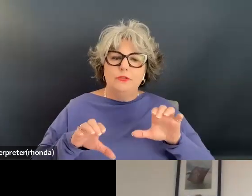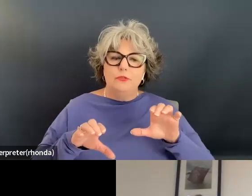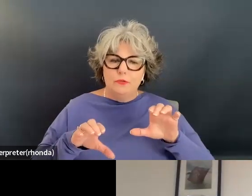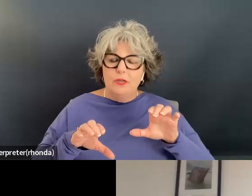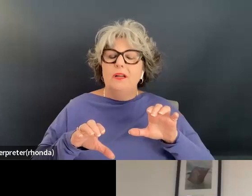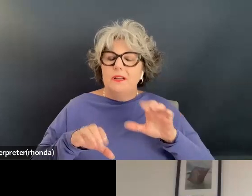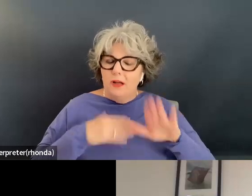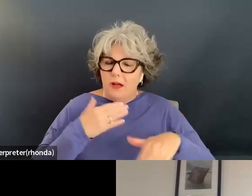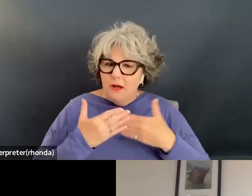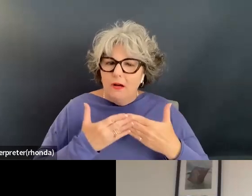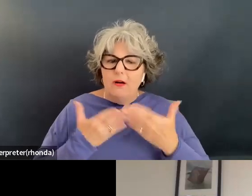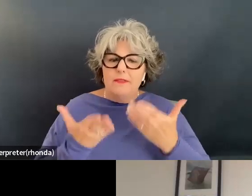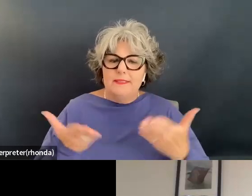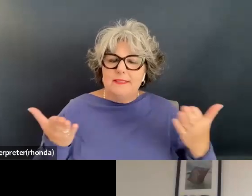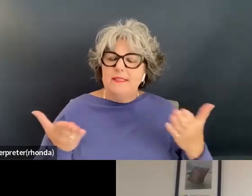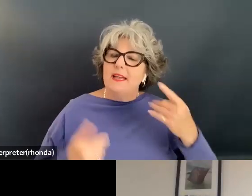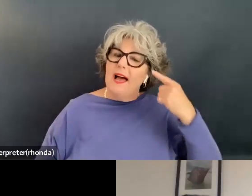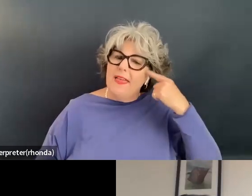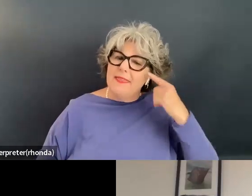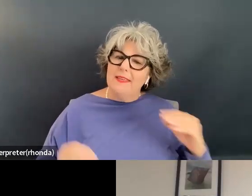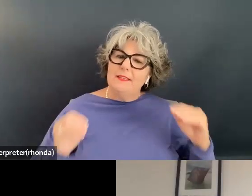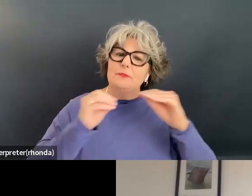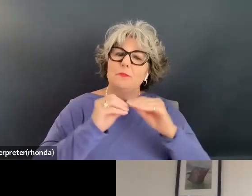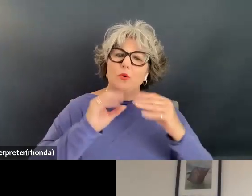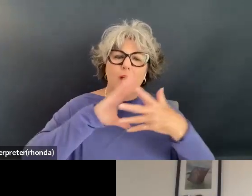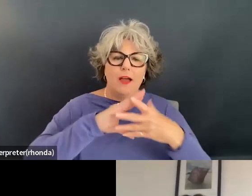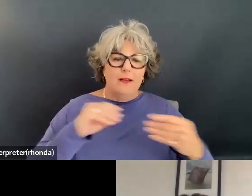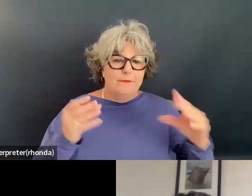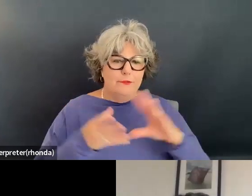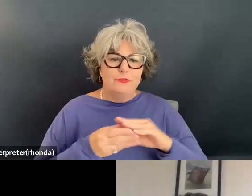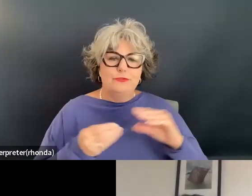I think it's more a story of a powerful woman